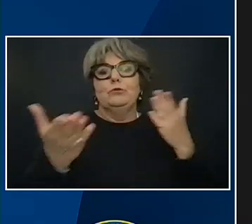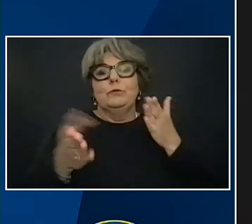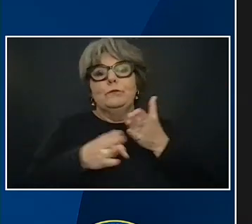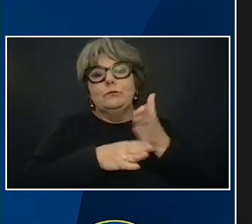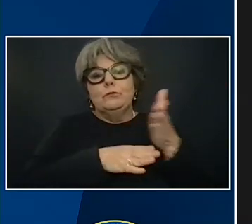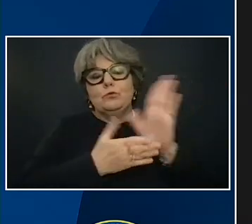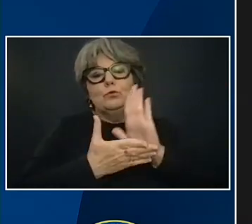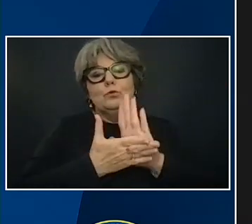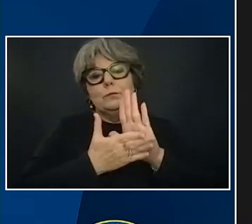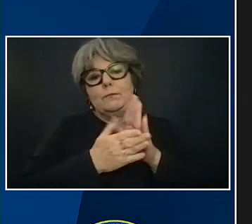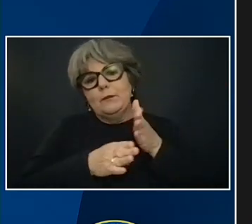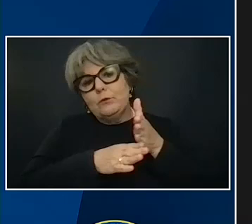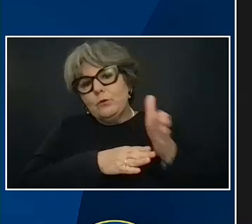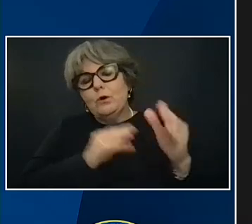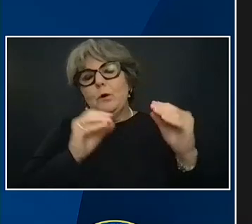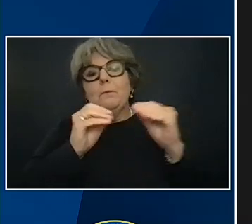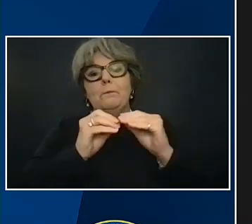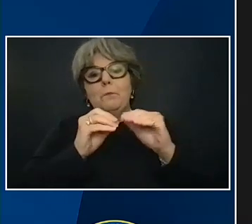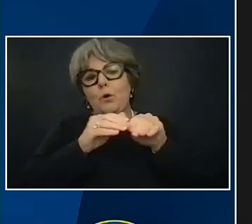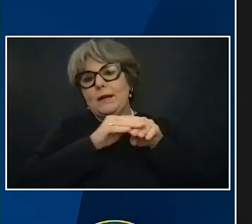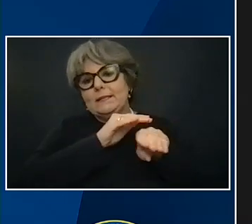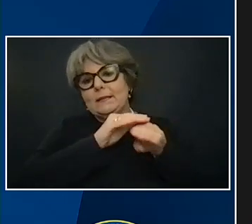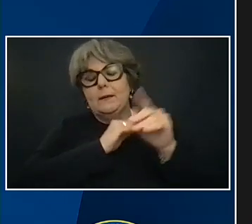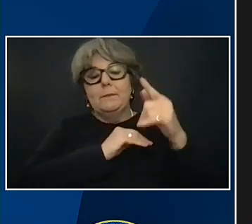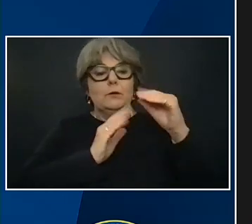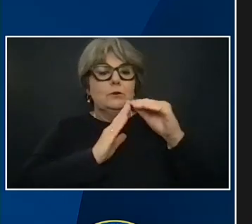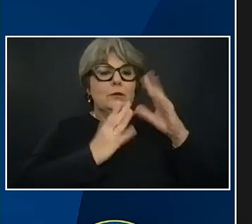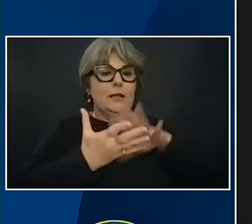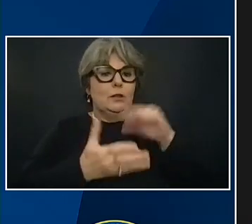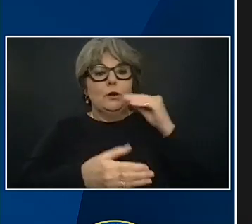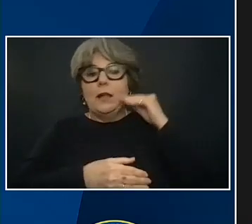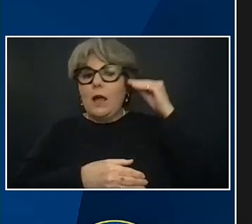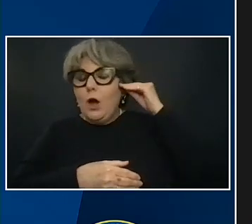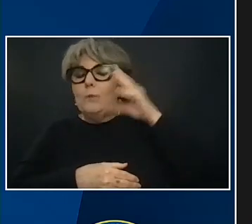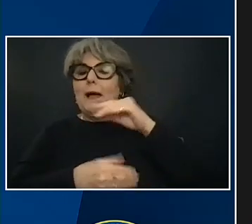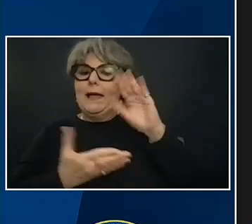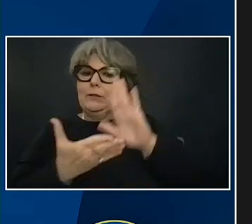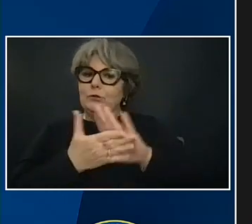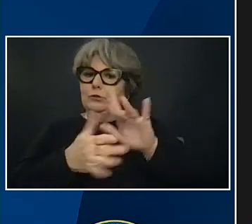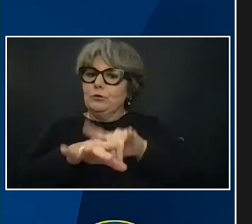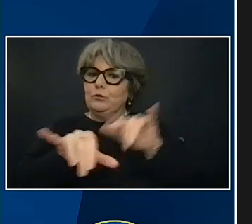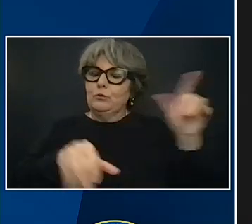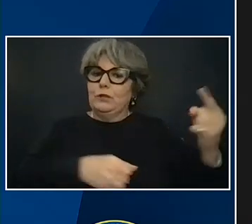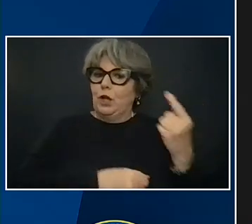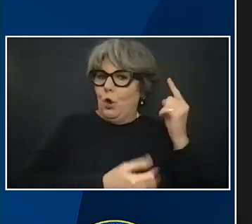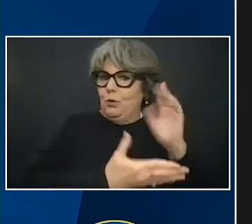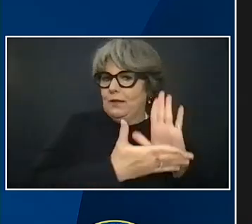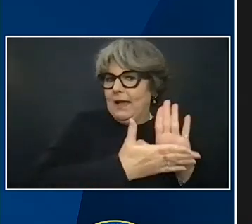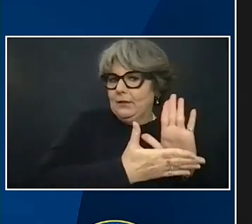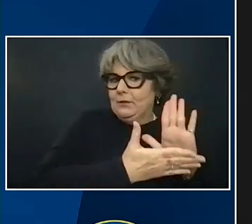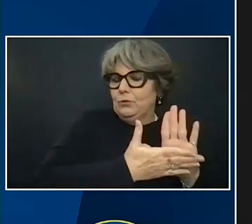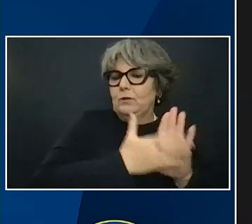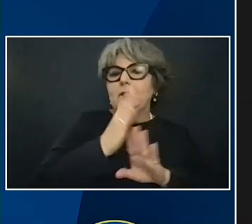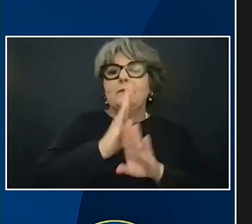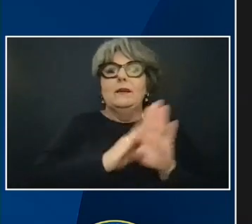career more accessible because students can learn at home and school, not just at school. It also creates more equity for